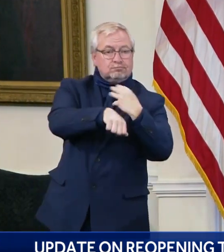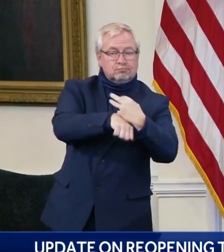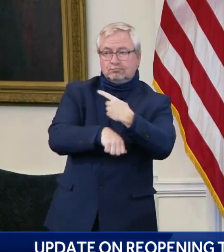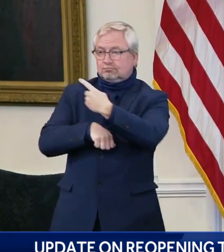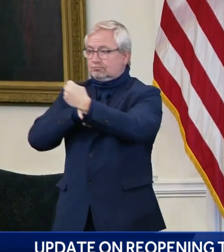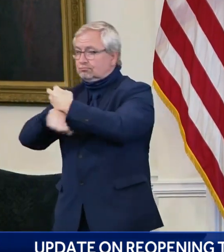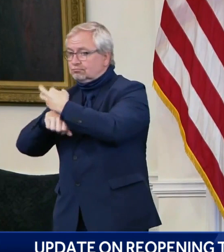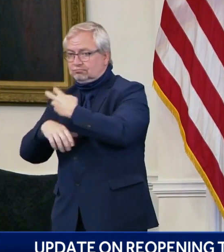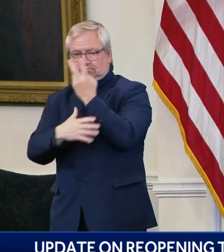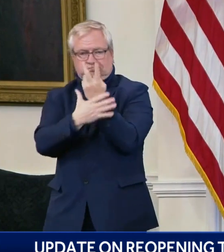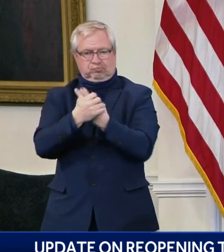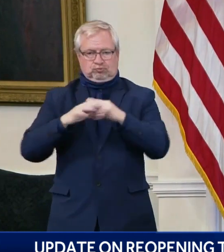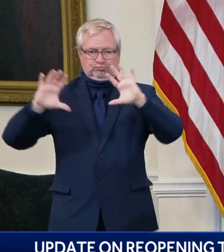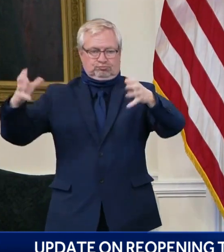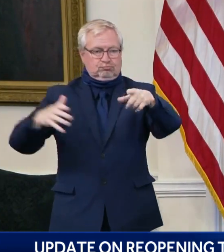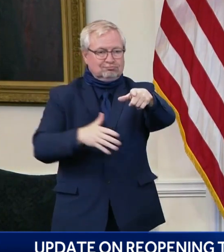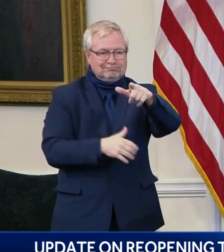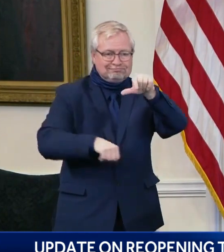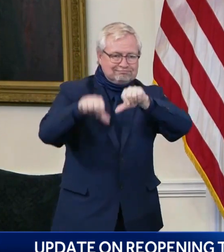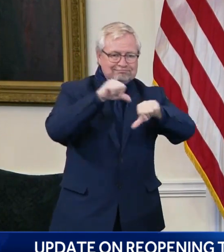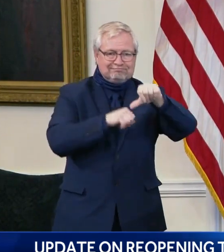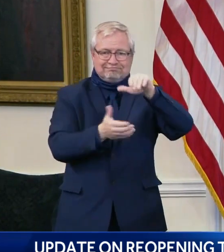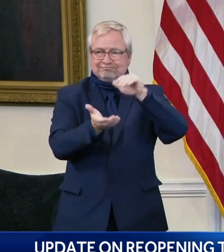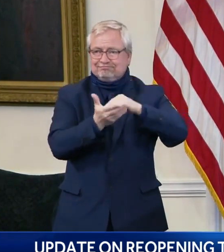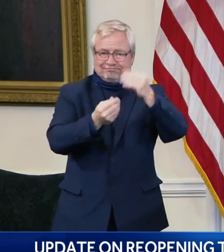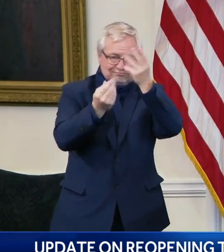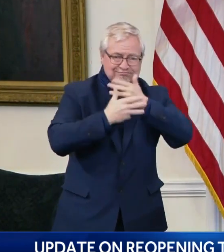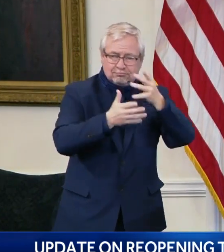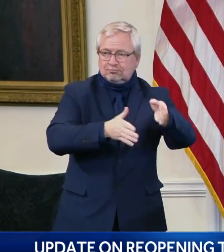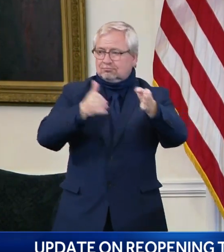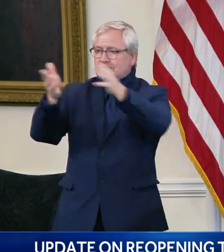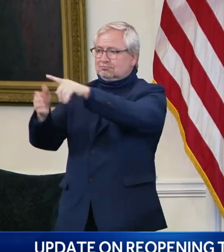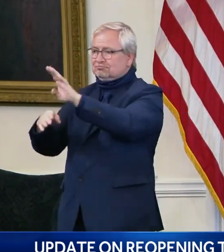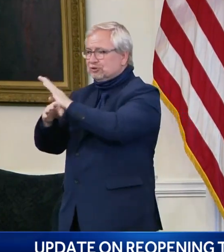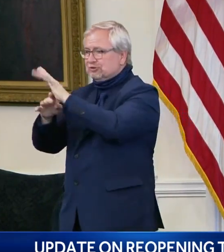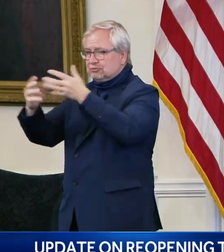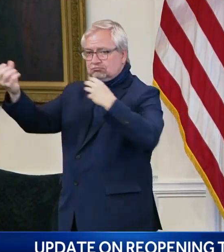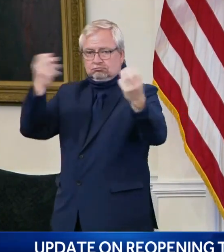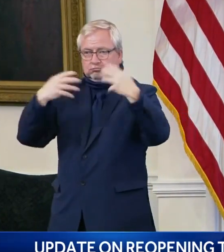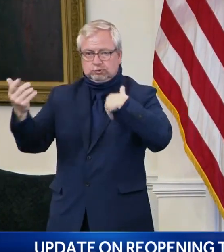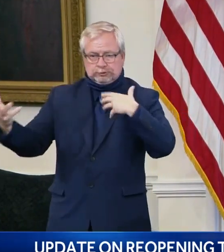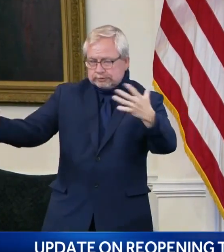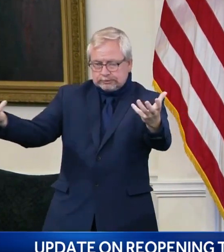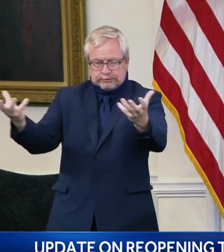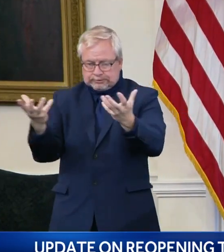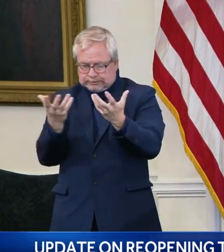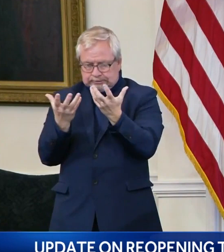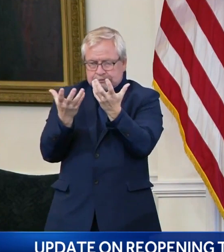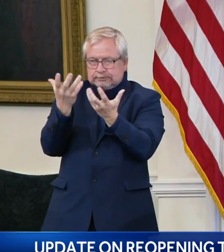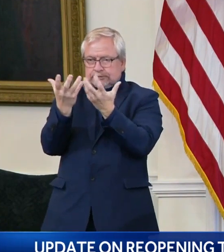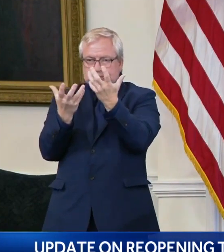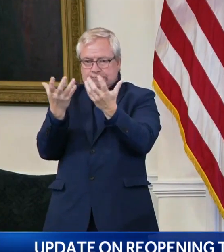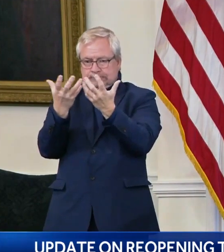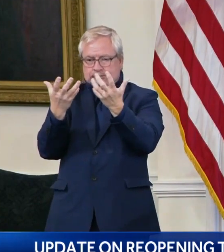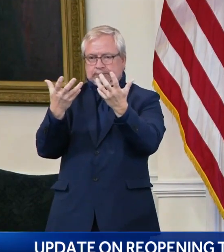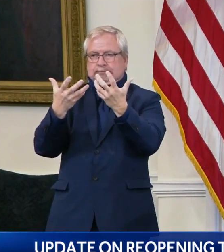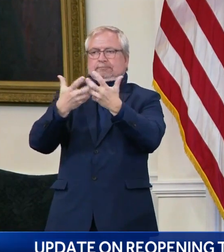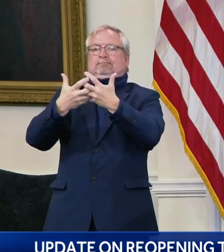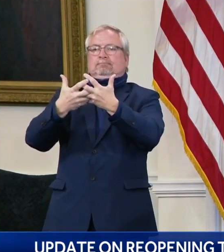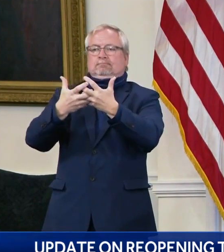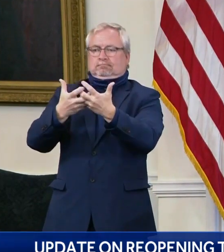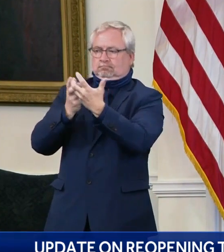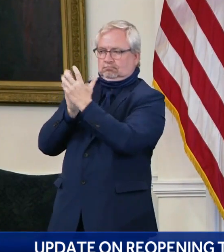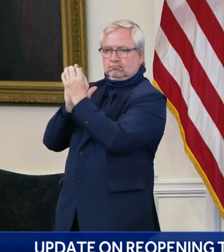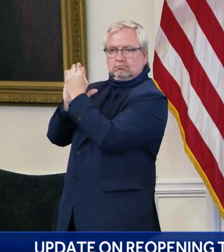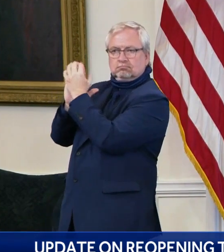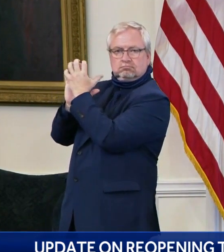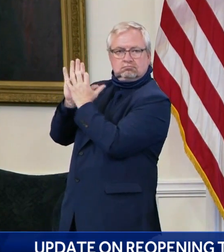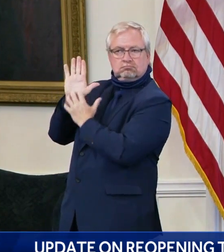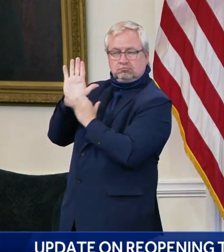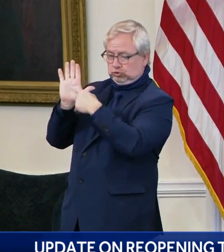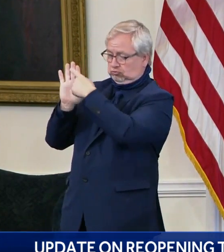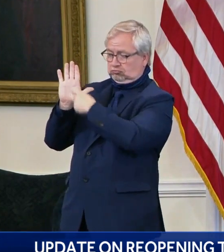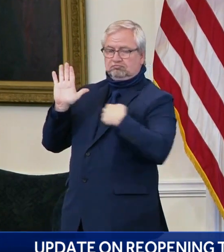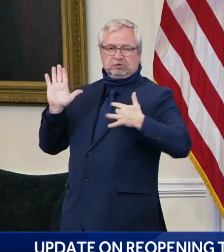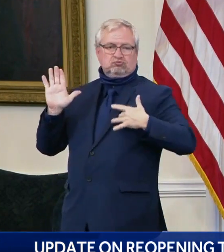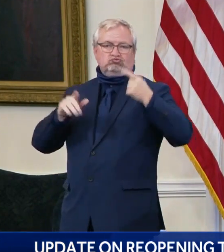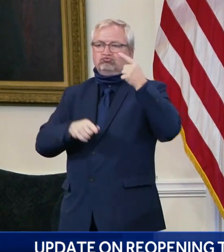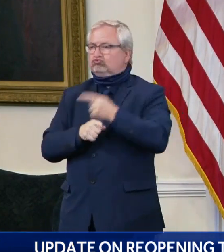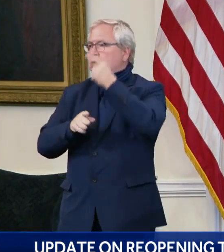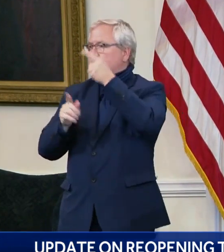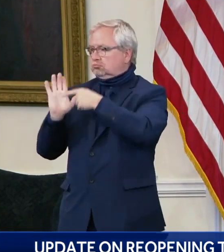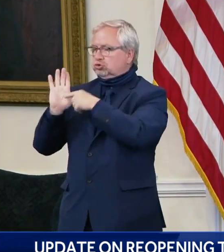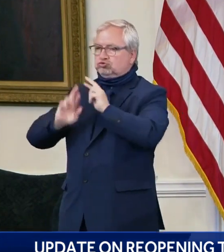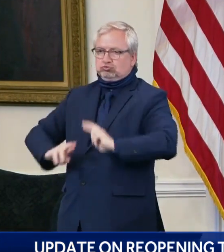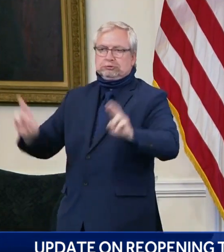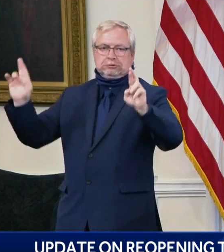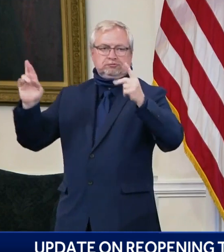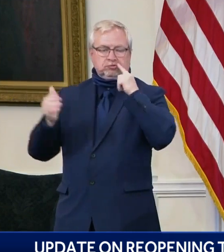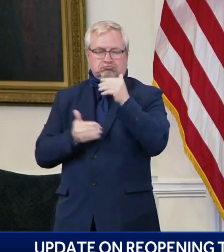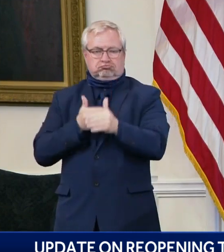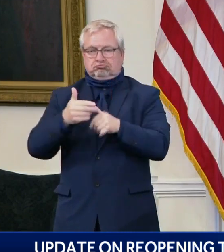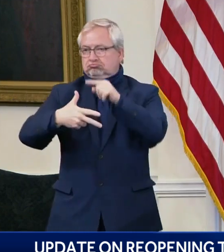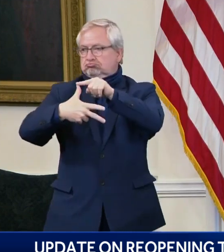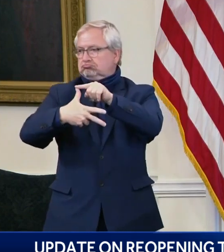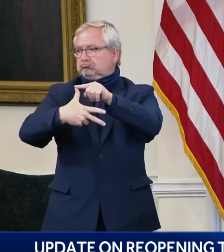WE DID IT IN CONJUNCTION WITH ALL OF THOSE, THE BEST ADVICE FROM ALL OF THE PLANS IN CONJUNCTION WITH OUR 15 BUSINESS WORKGROUPS, OUR BUSINESS LEADERS , AND OUR SCIENTISTS.